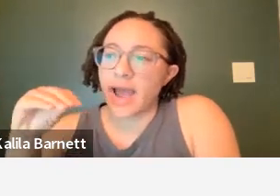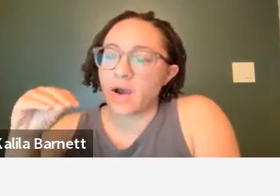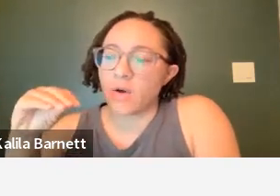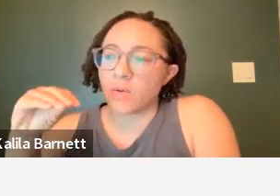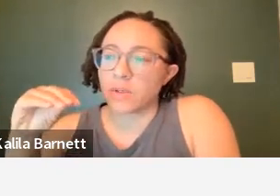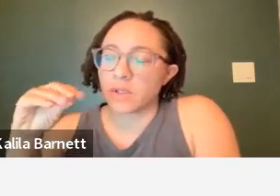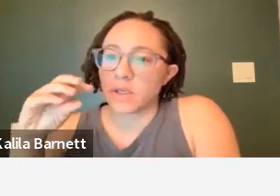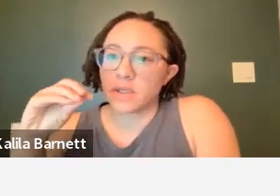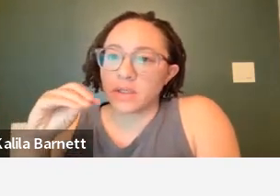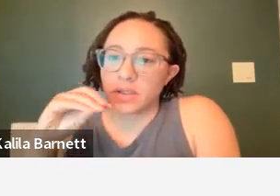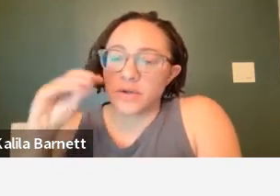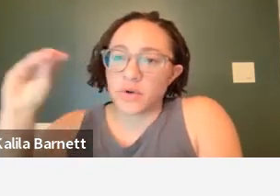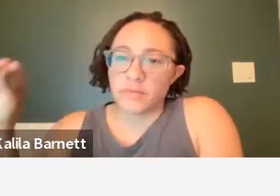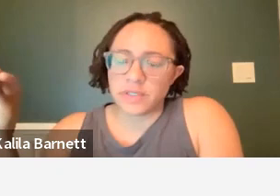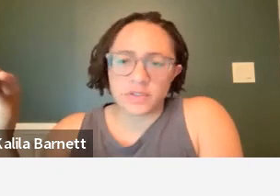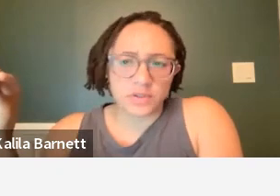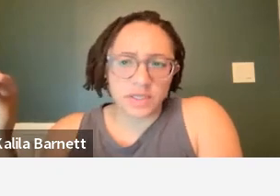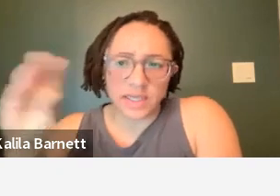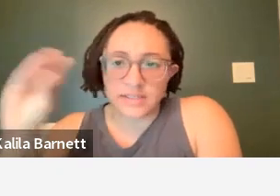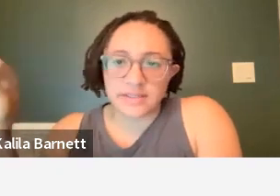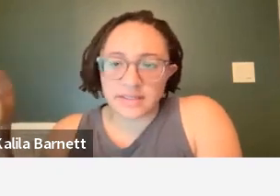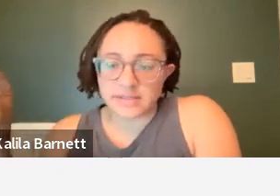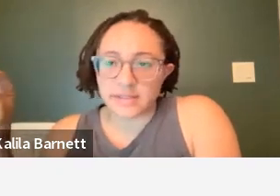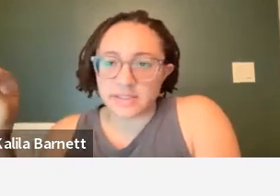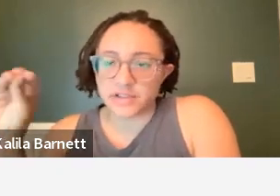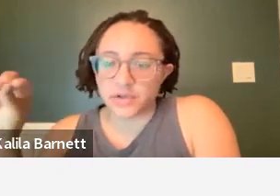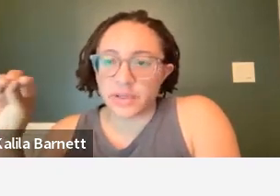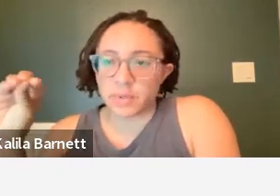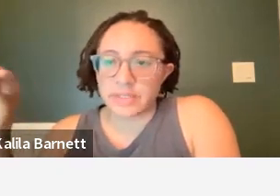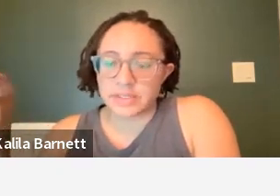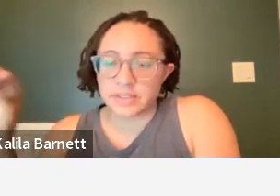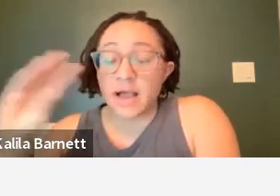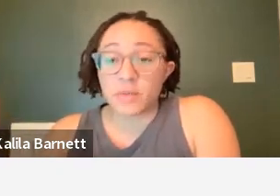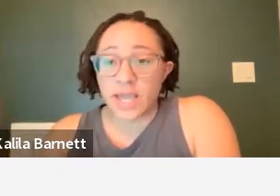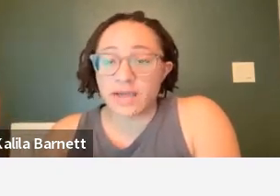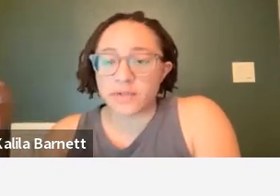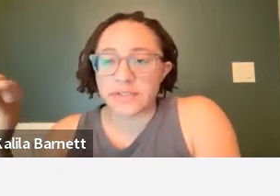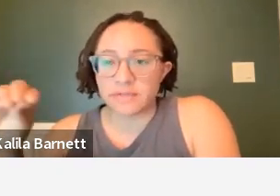Deployment subprogram, Clean Ports Program as well.